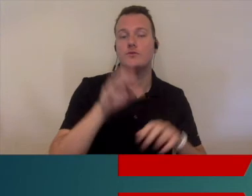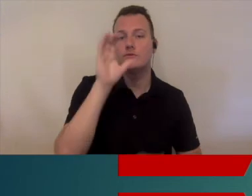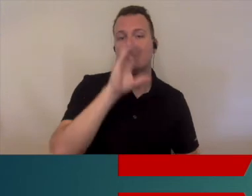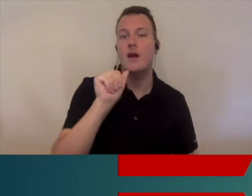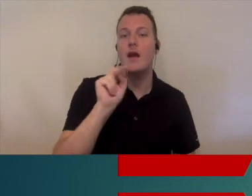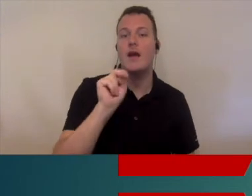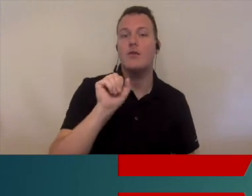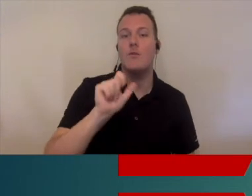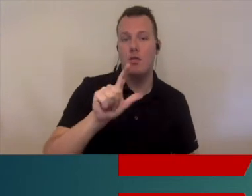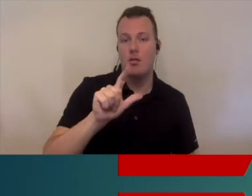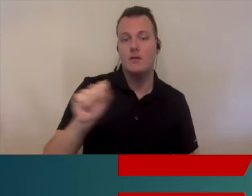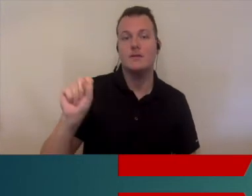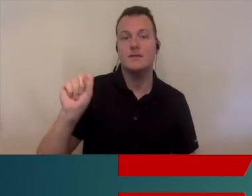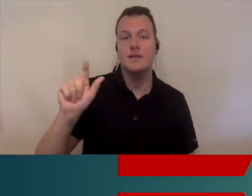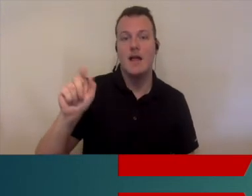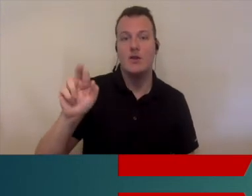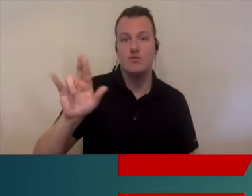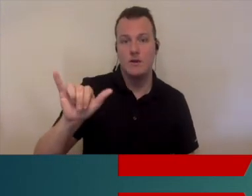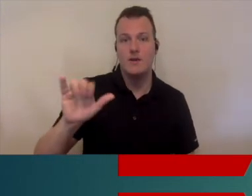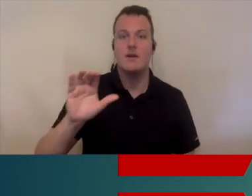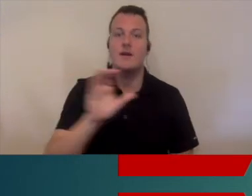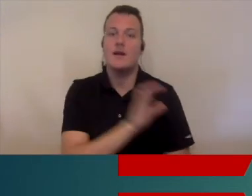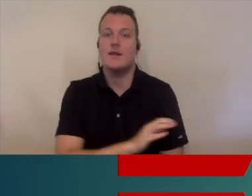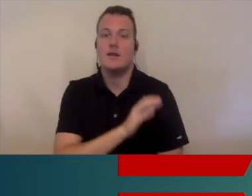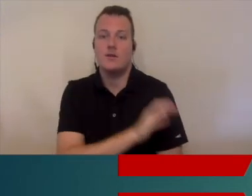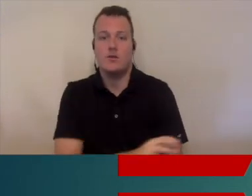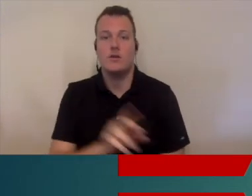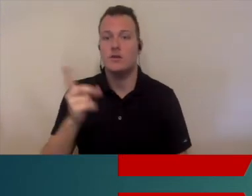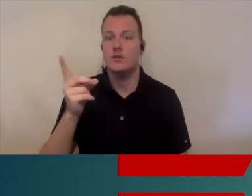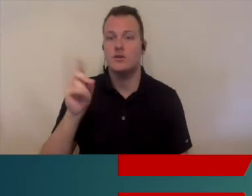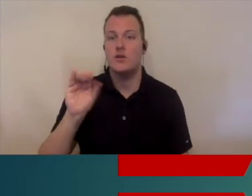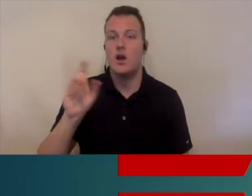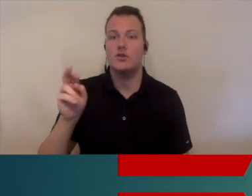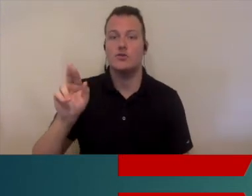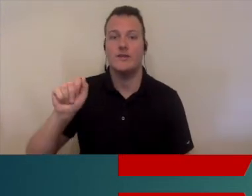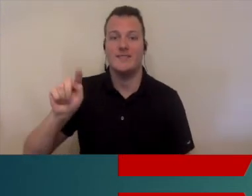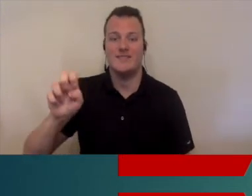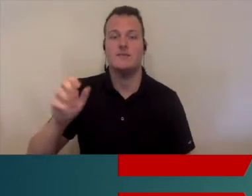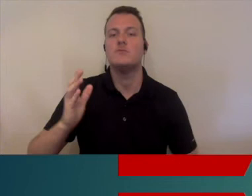salary for a clinical doctorate. A clinical doctorate in the GS scale is